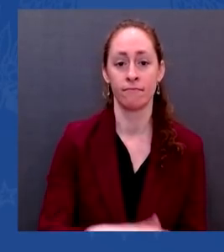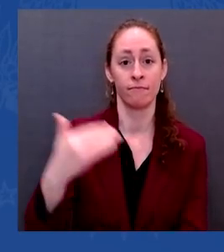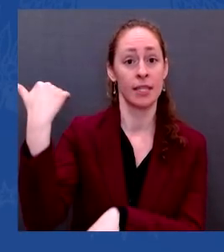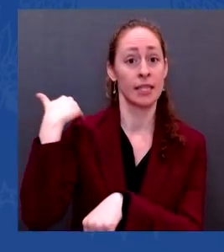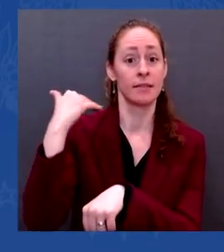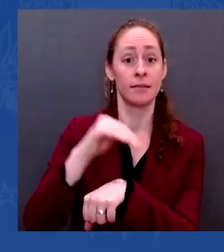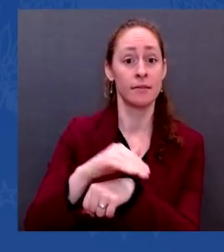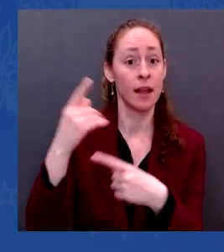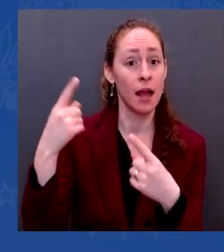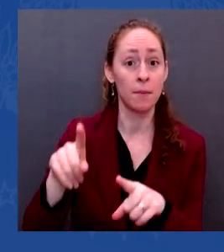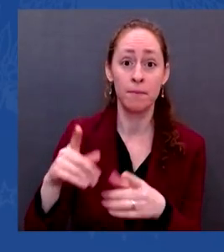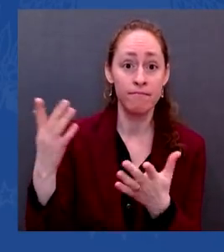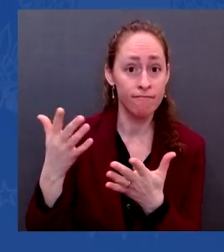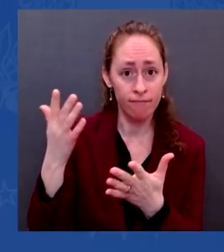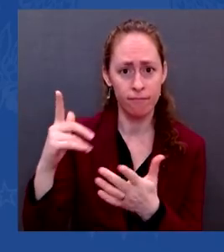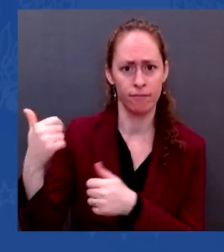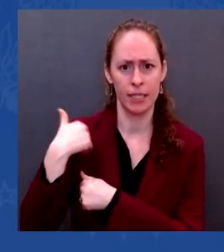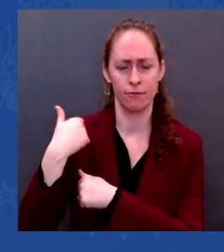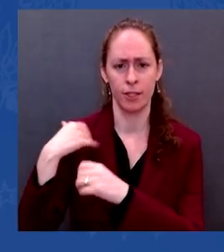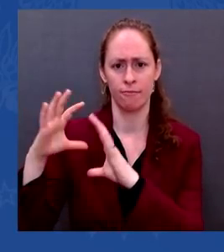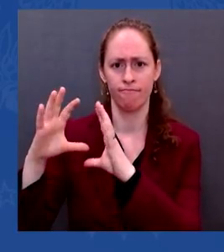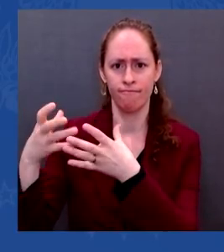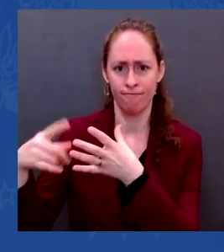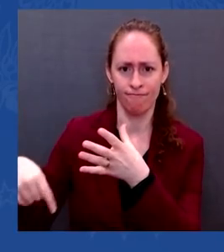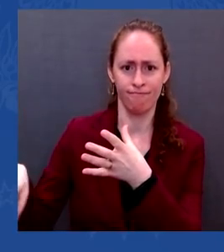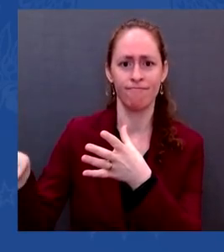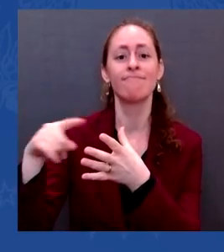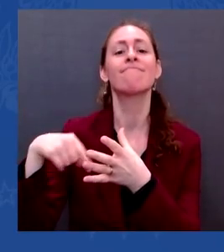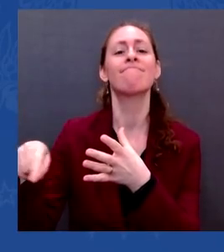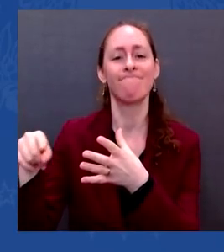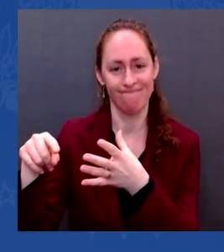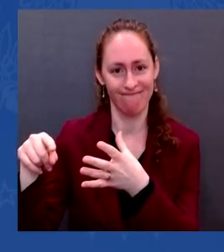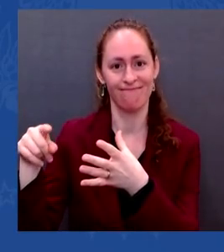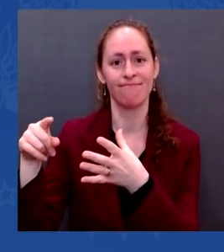the global leader of ISIS, known as Hajji Abdullah.